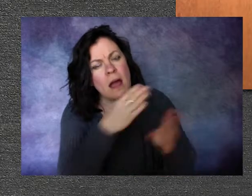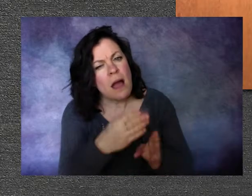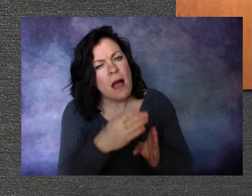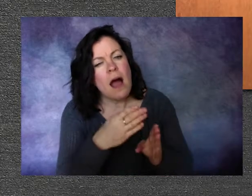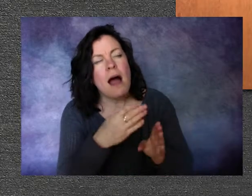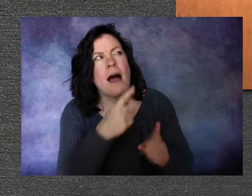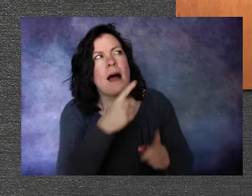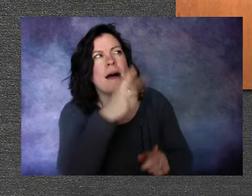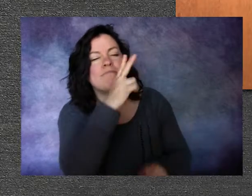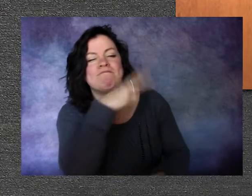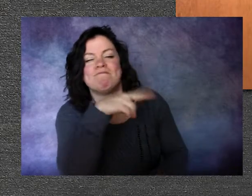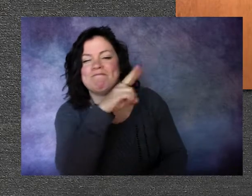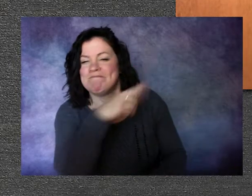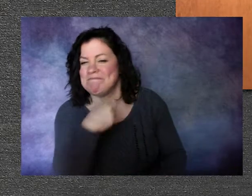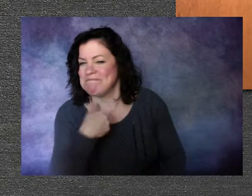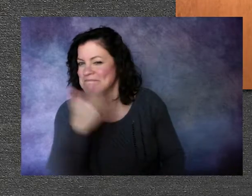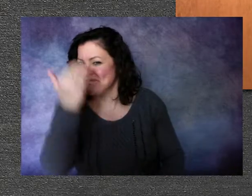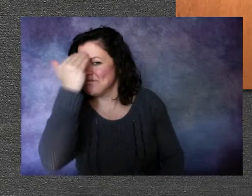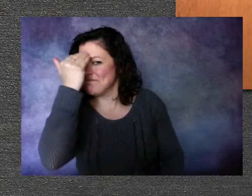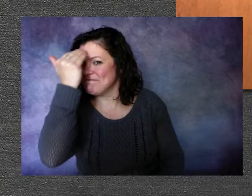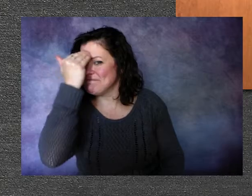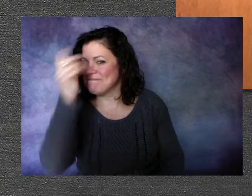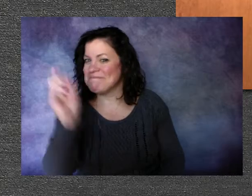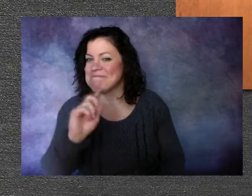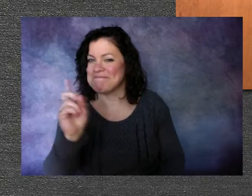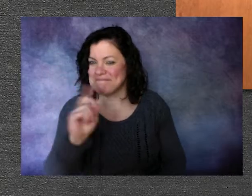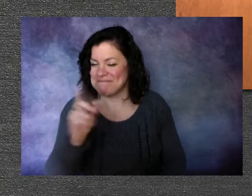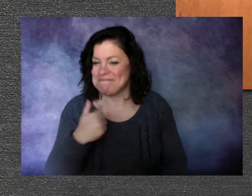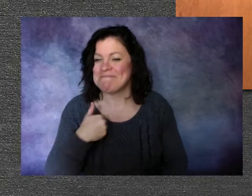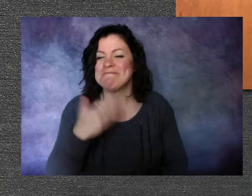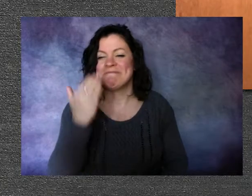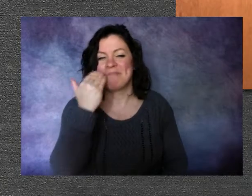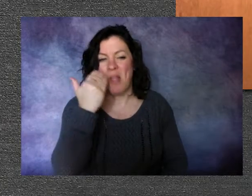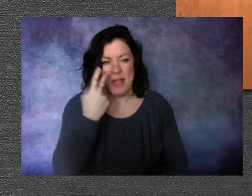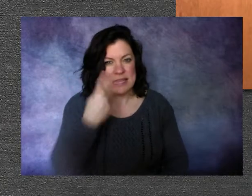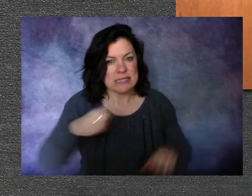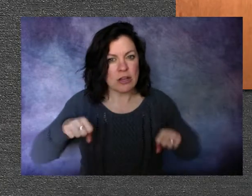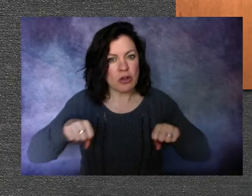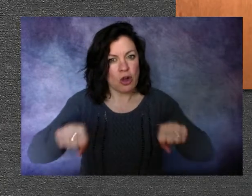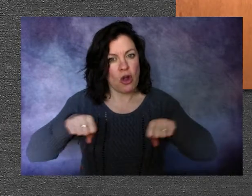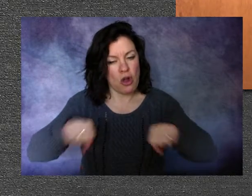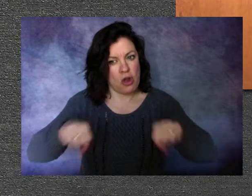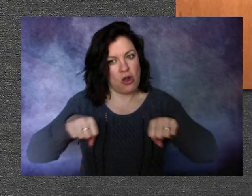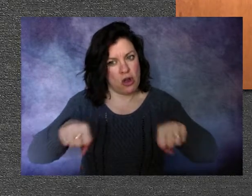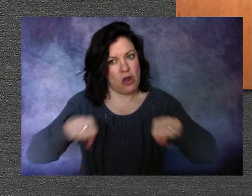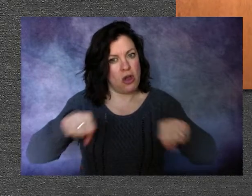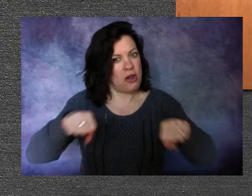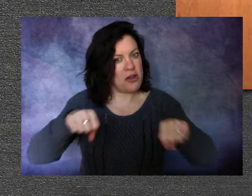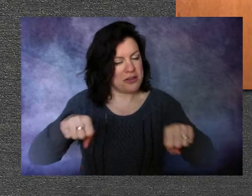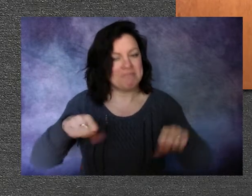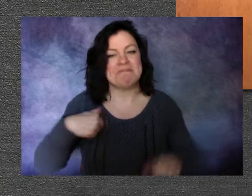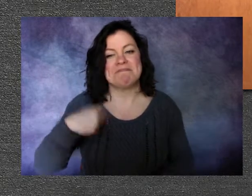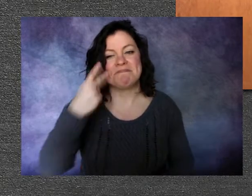Ooh, I think I have an idea where George could be! I also see a cart over there.